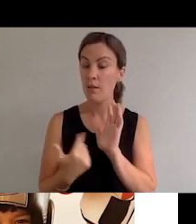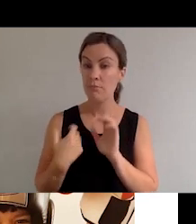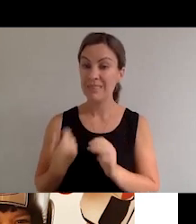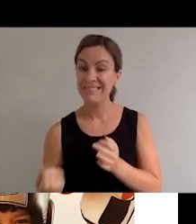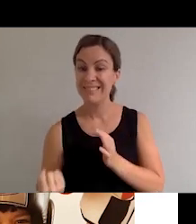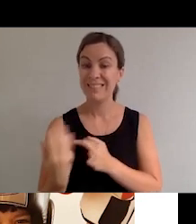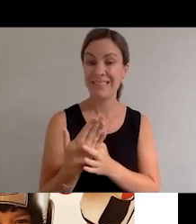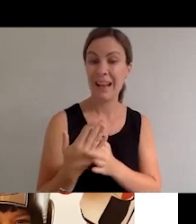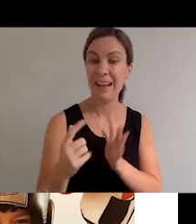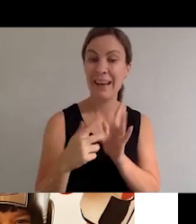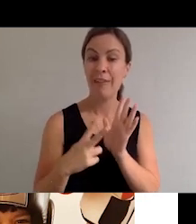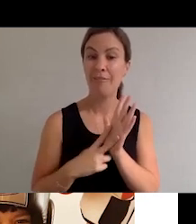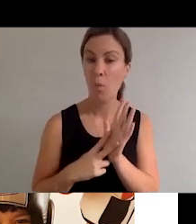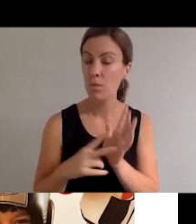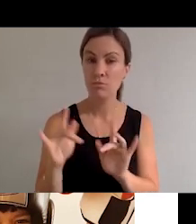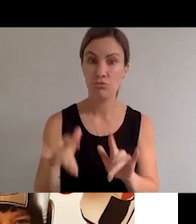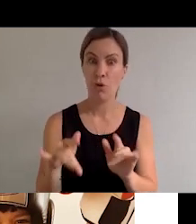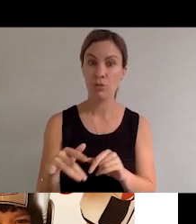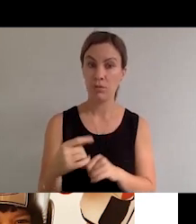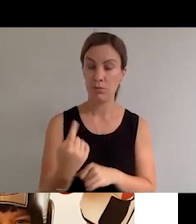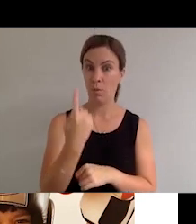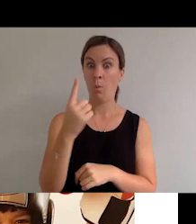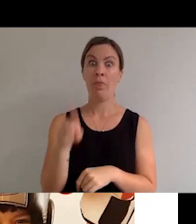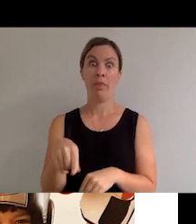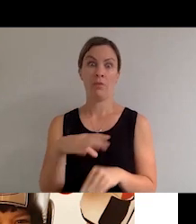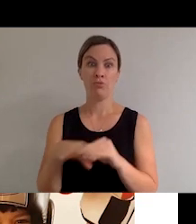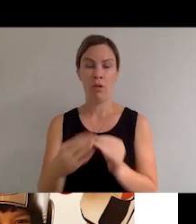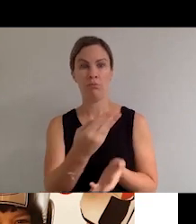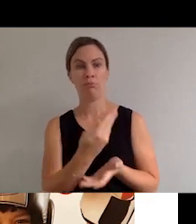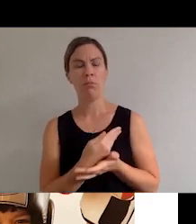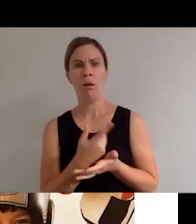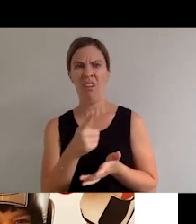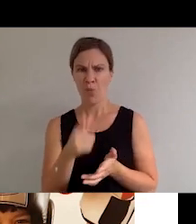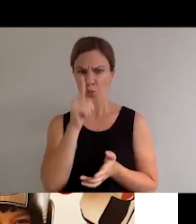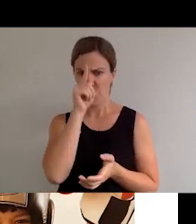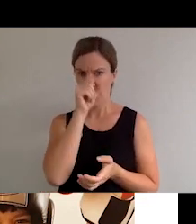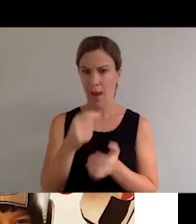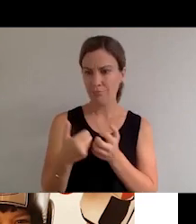So, I managed to get paid $1,000, which you can stretch a long way in this context.